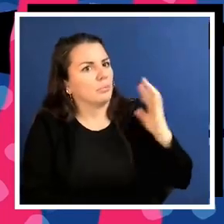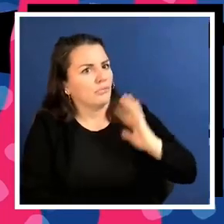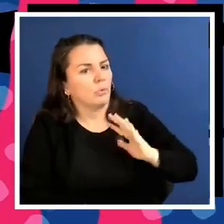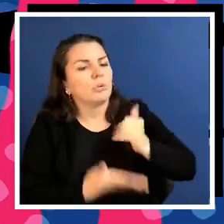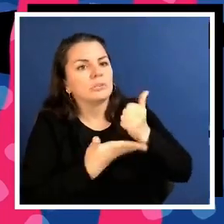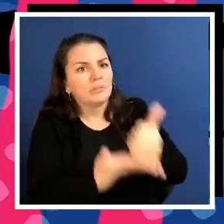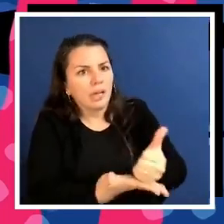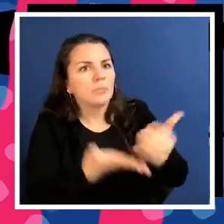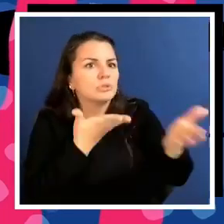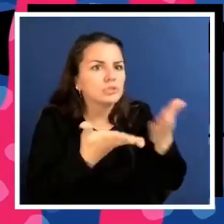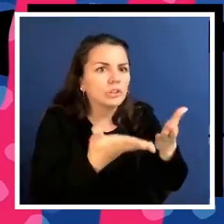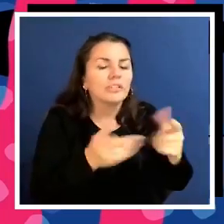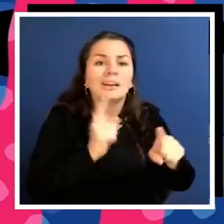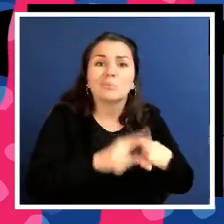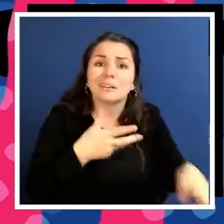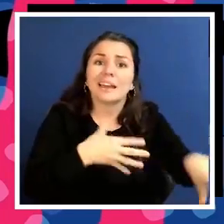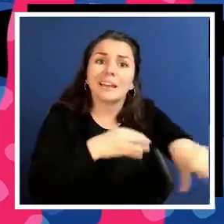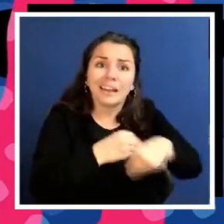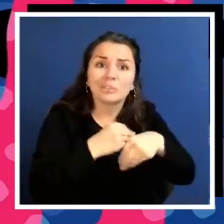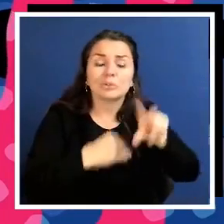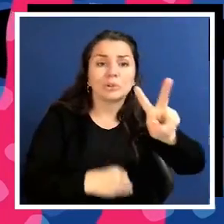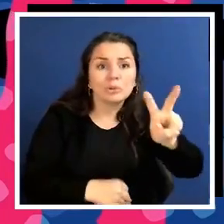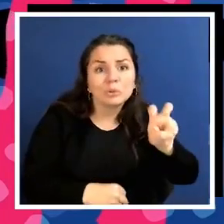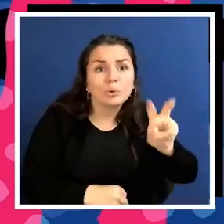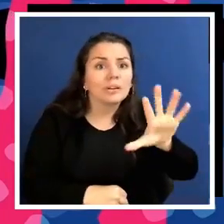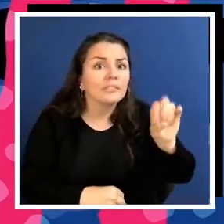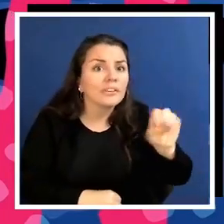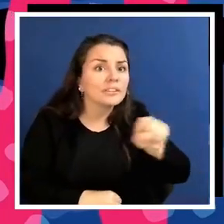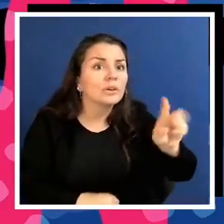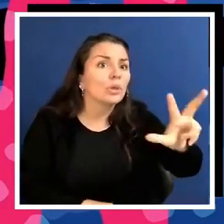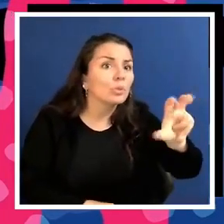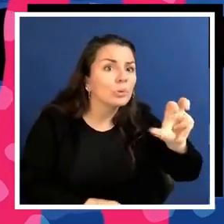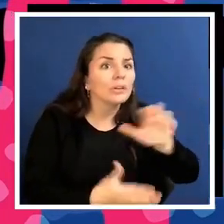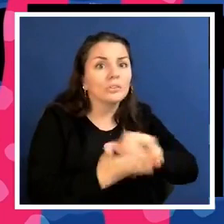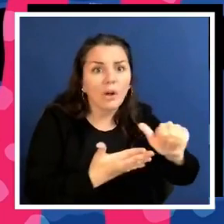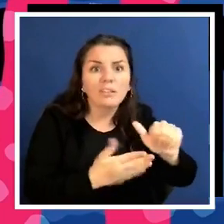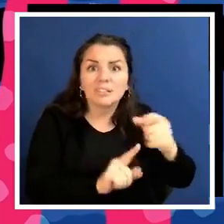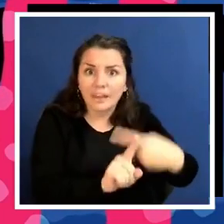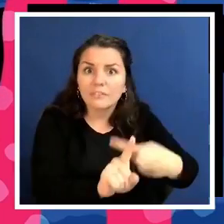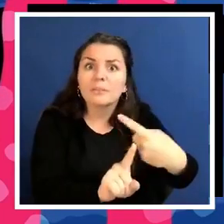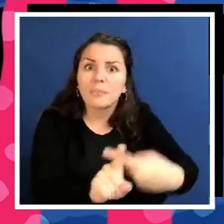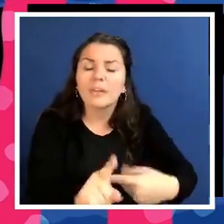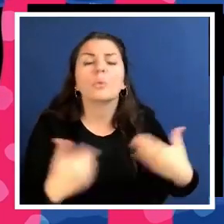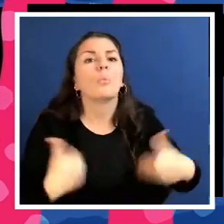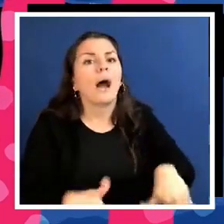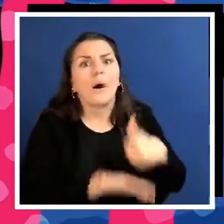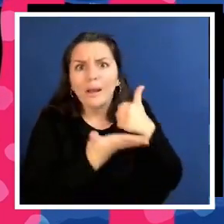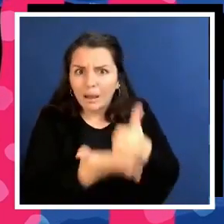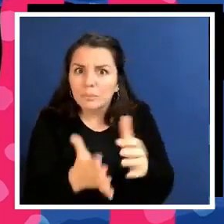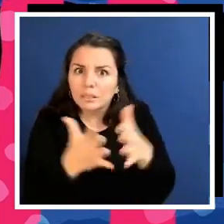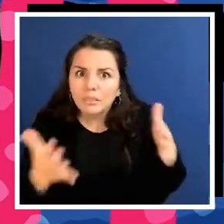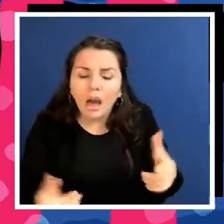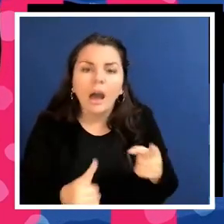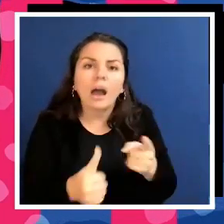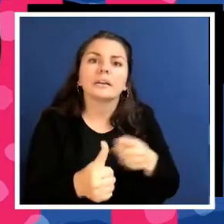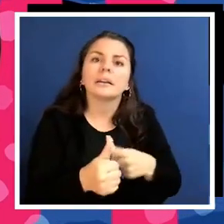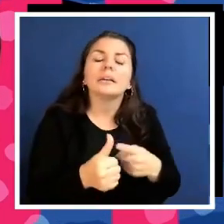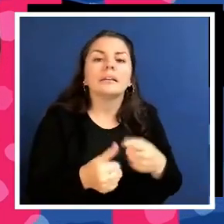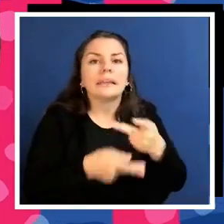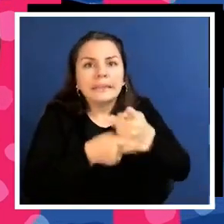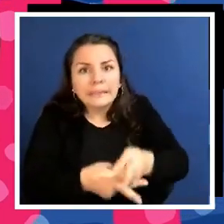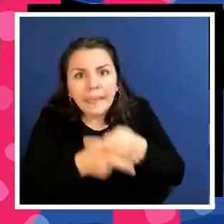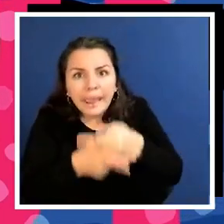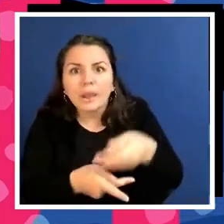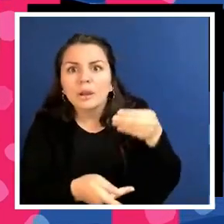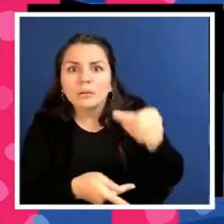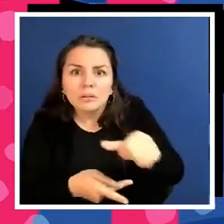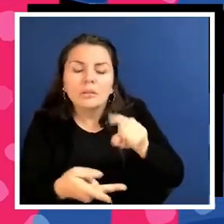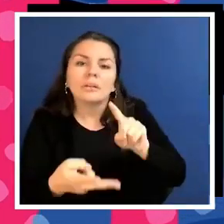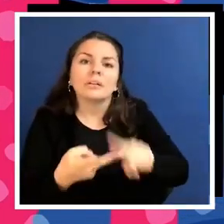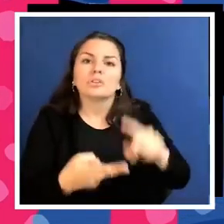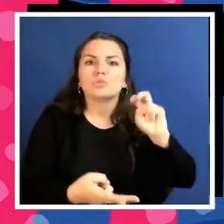WITH AN ORGANIZED WITH AND